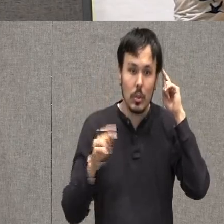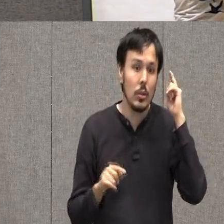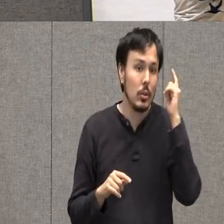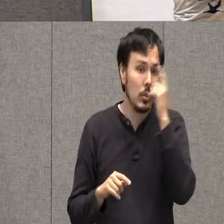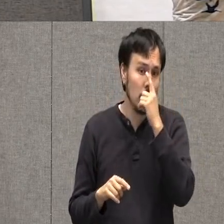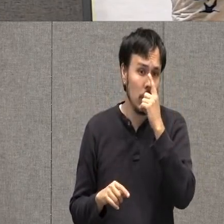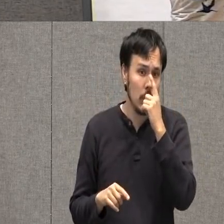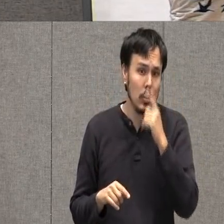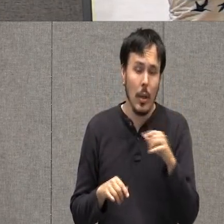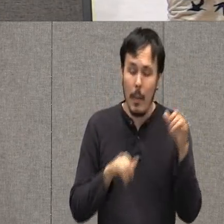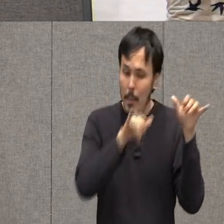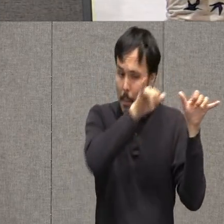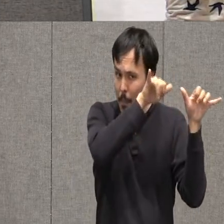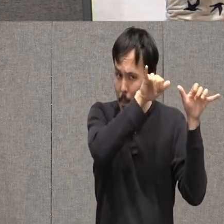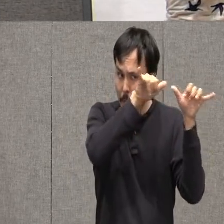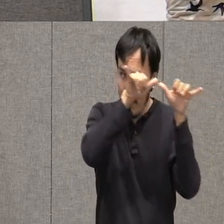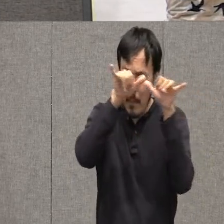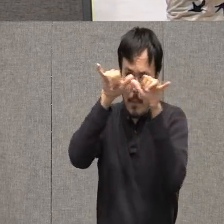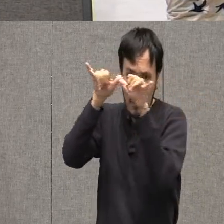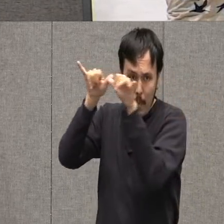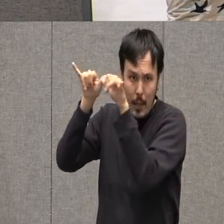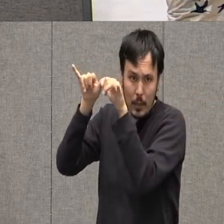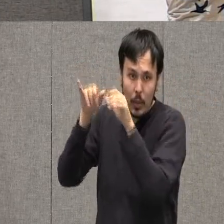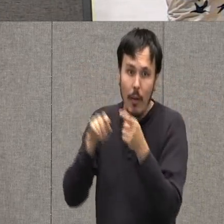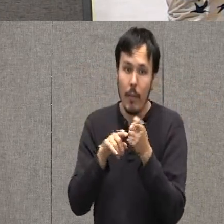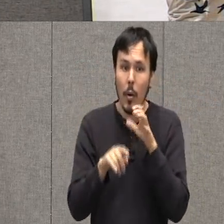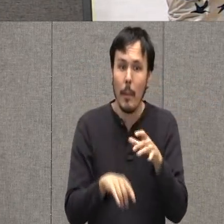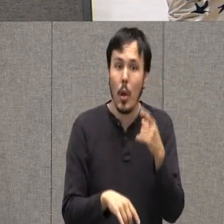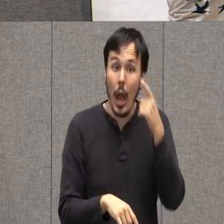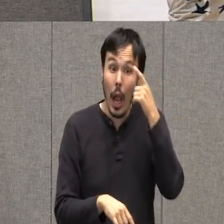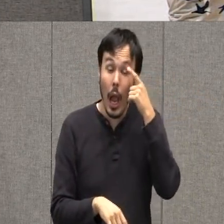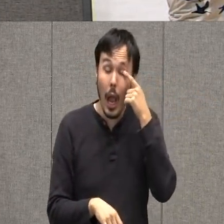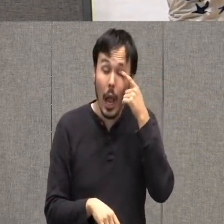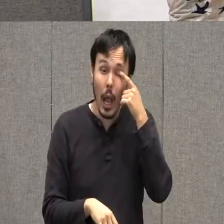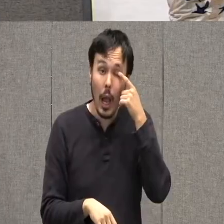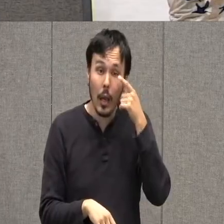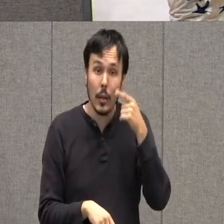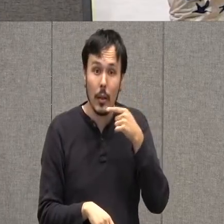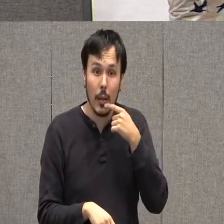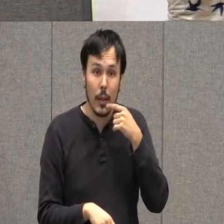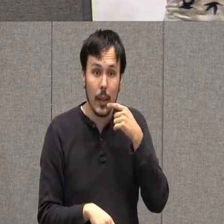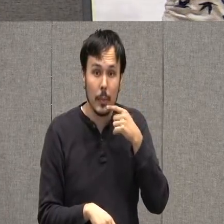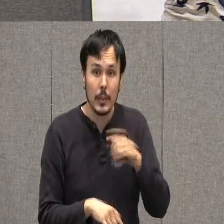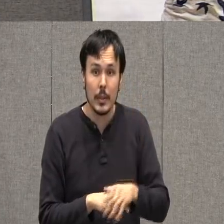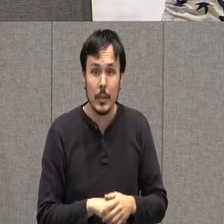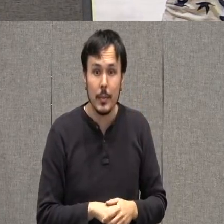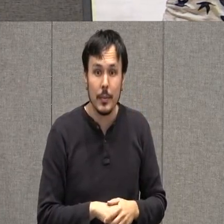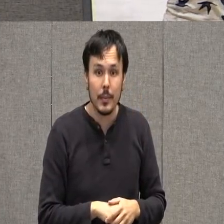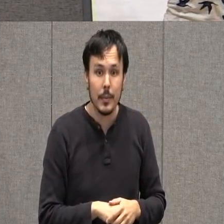Do your ears measure from your eye to about your lips? Oh my gosh, they do.